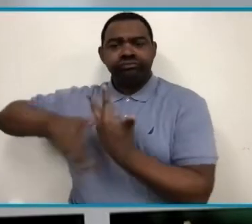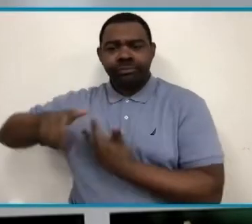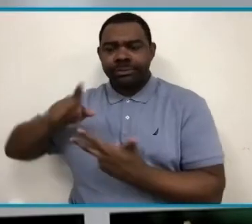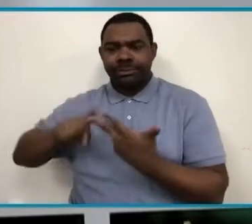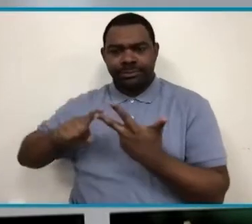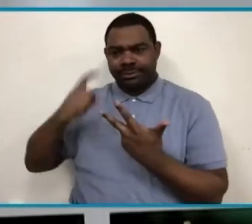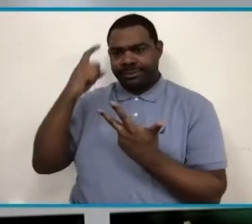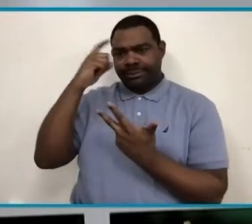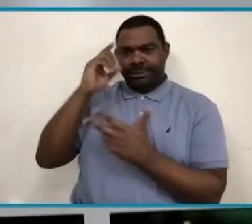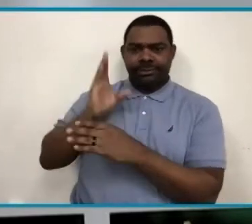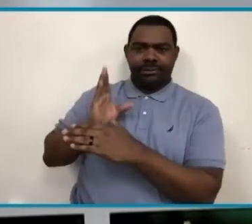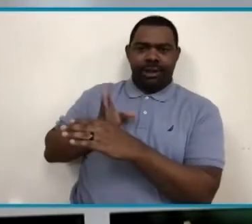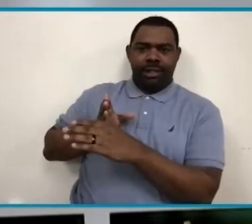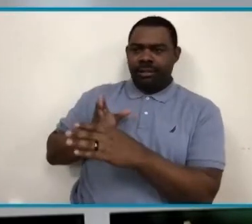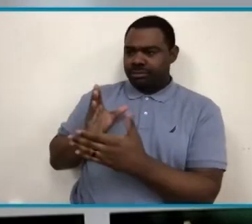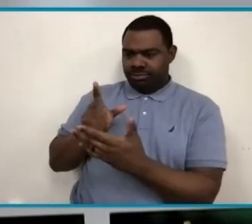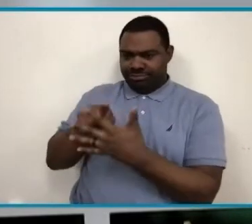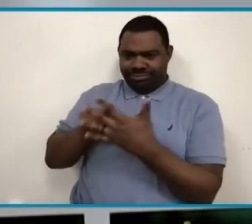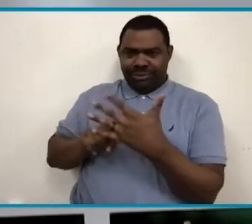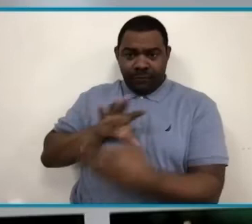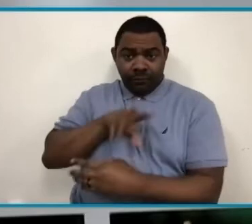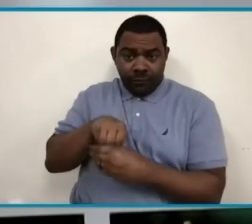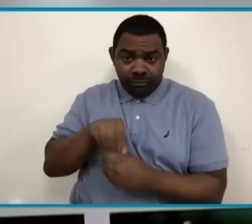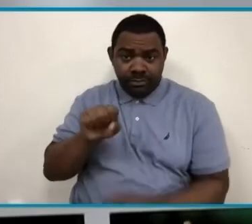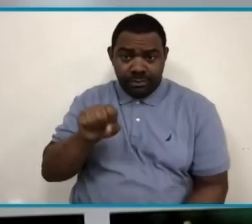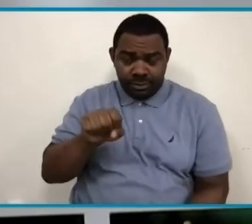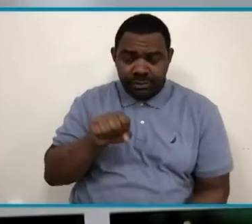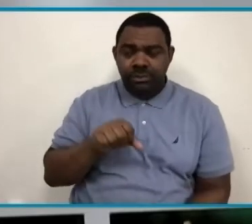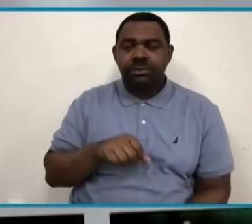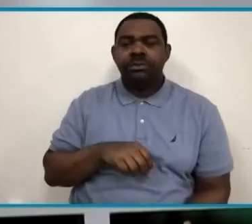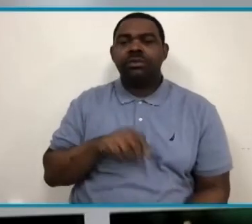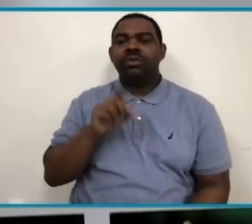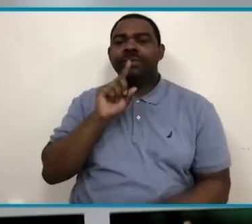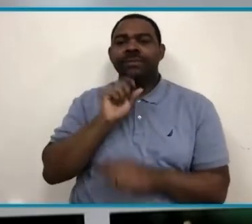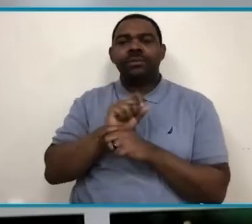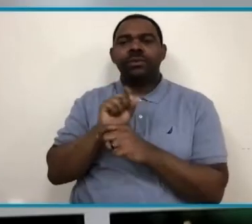we developed is really trying to take a three-pronged approach and trying to address